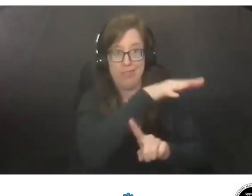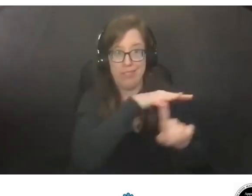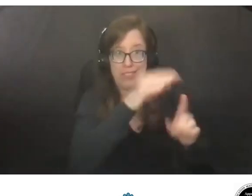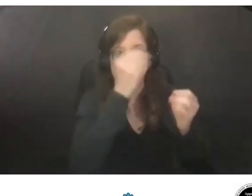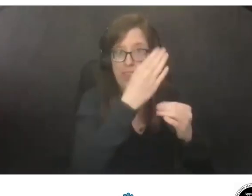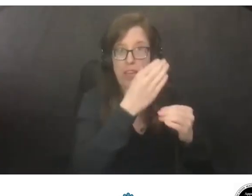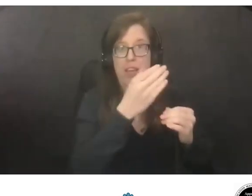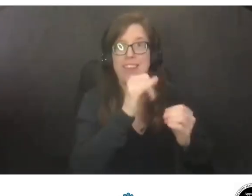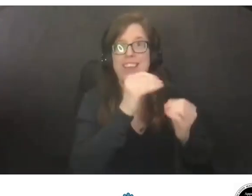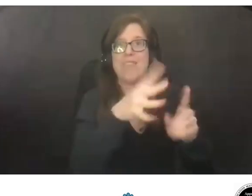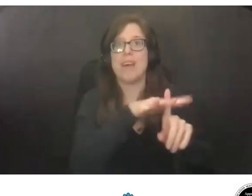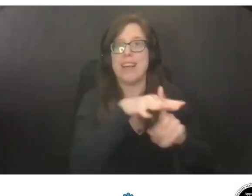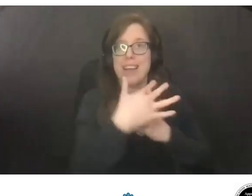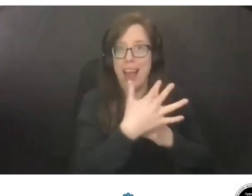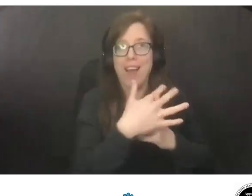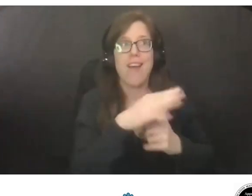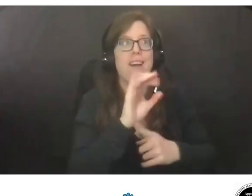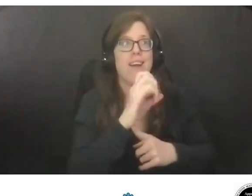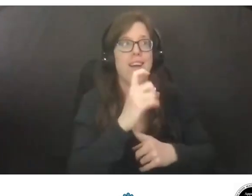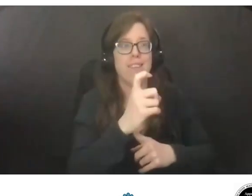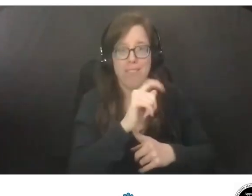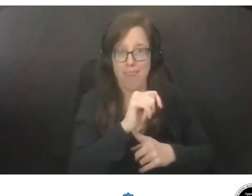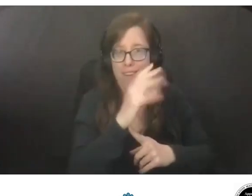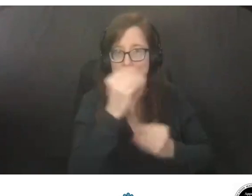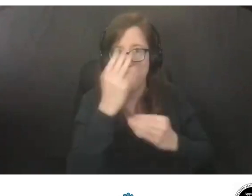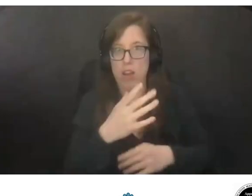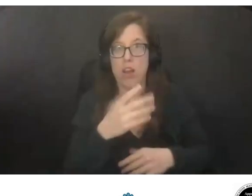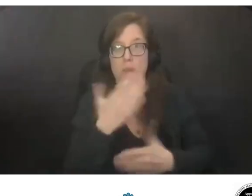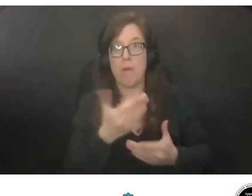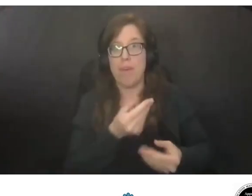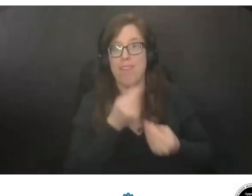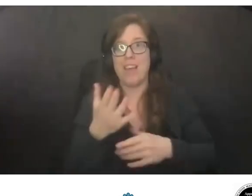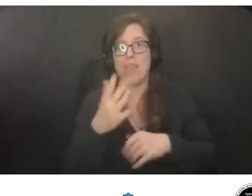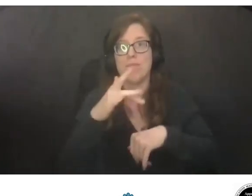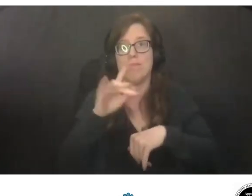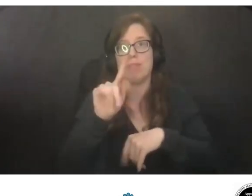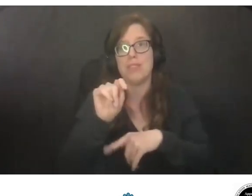gives context and meaning? Do they need this information to be given tactilely? And this may